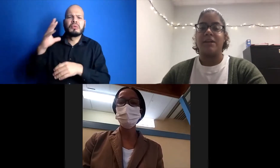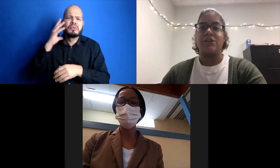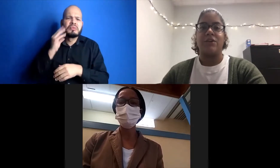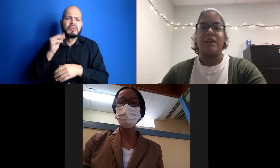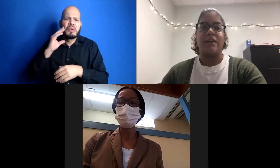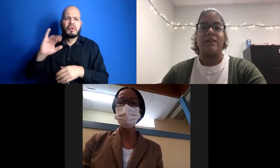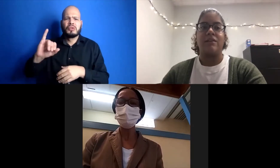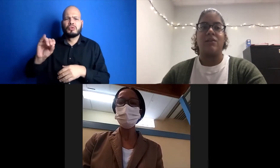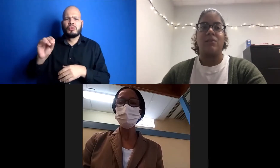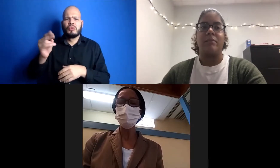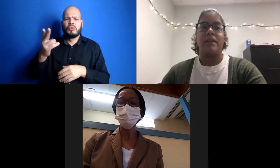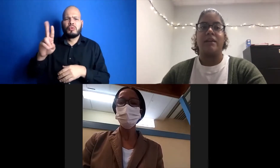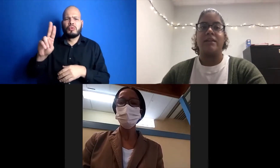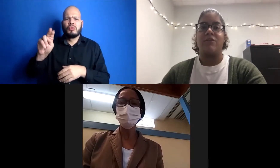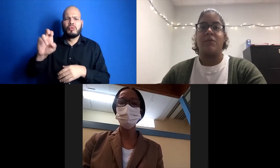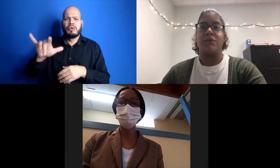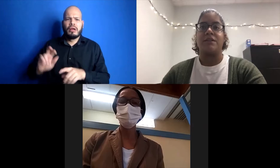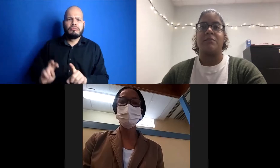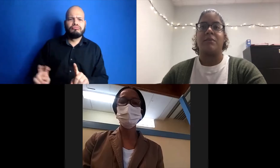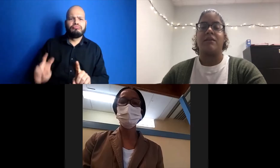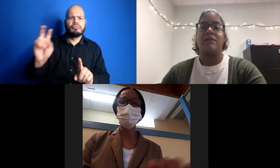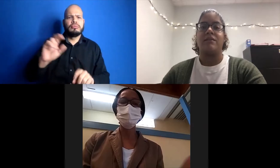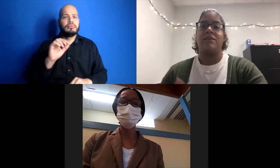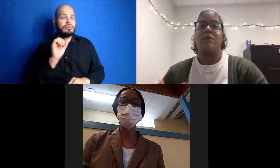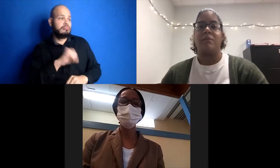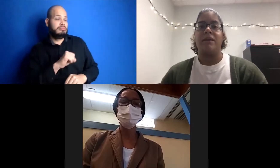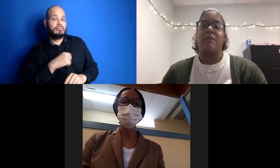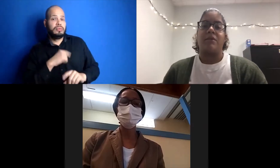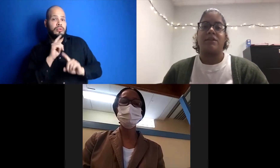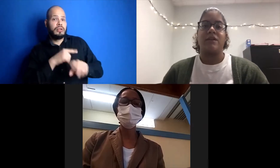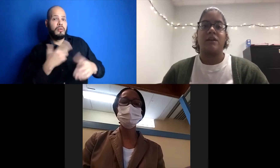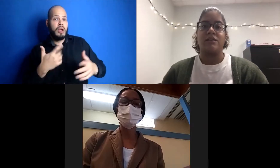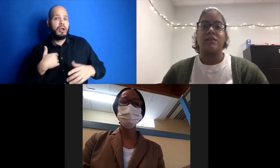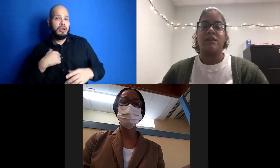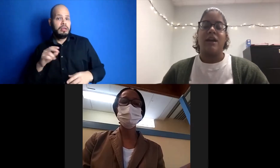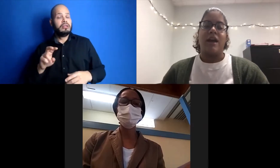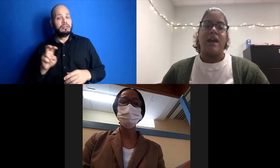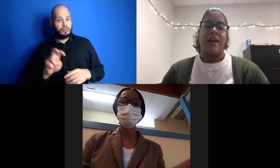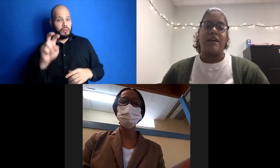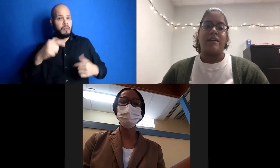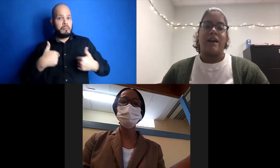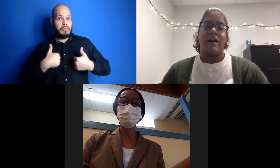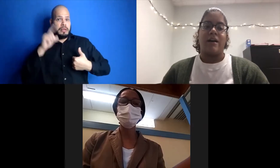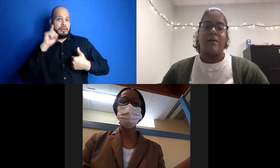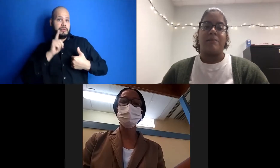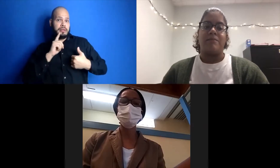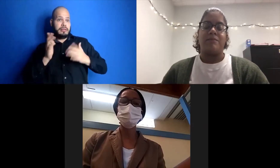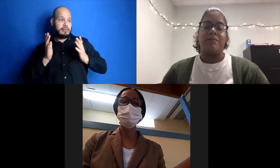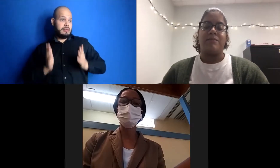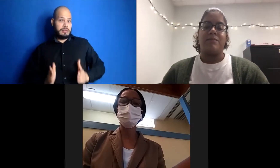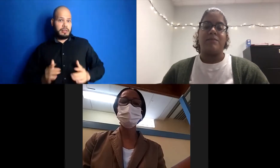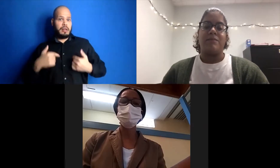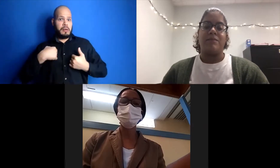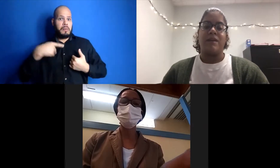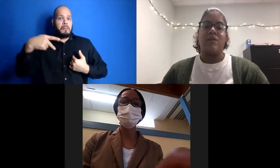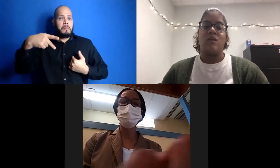journey you know being a deaf person but you know being a person of color and um it was